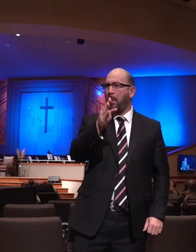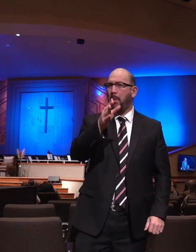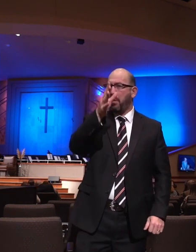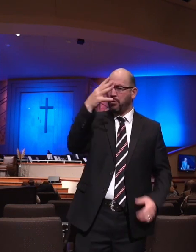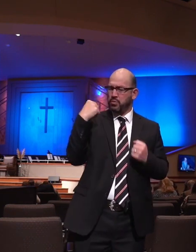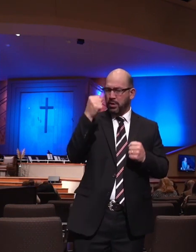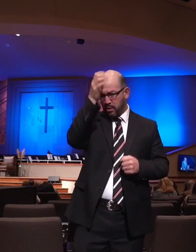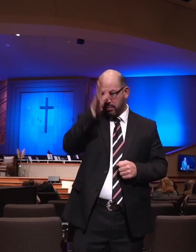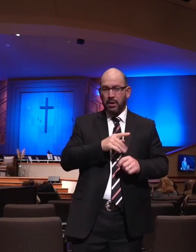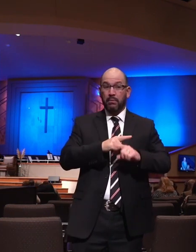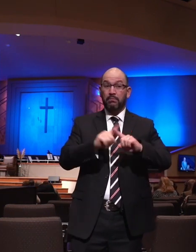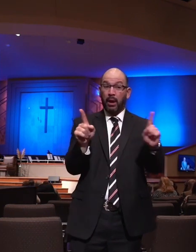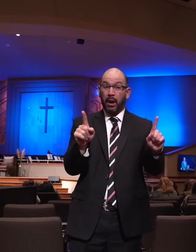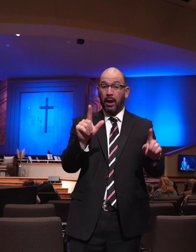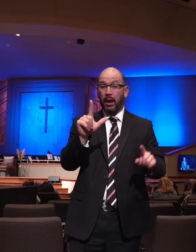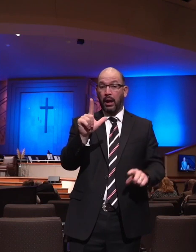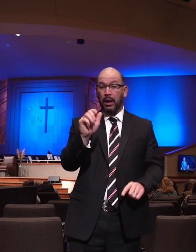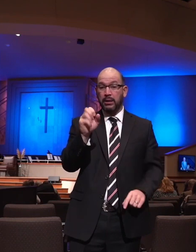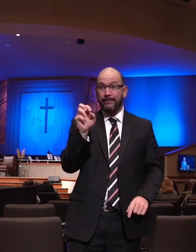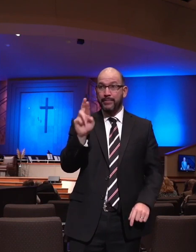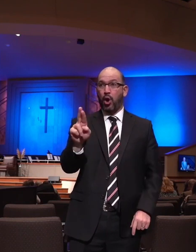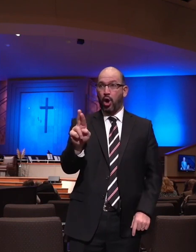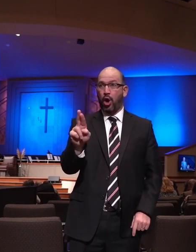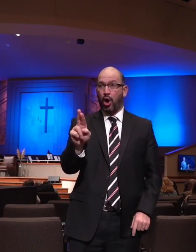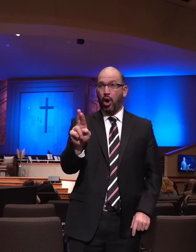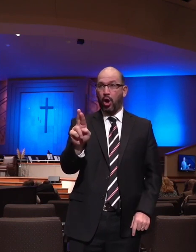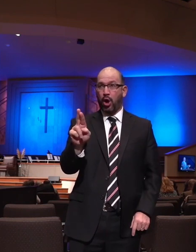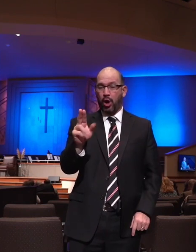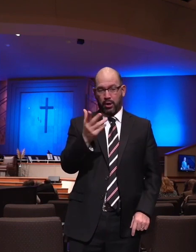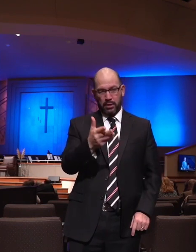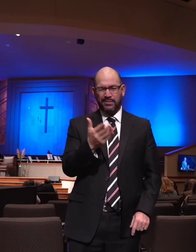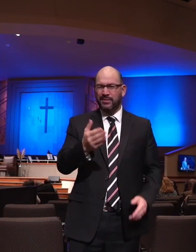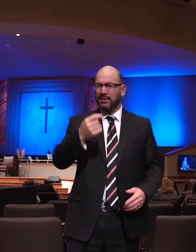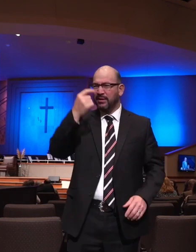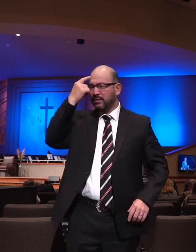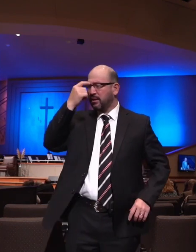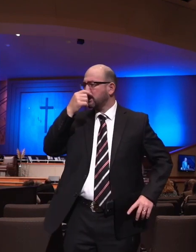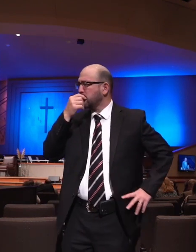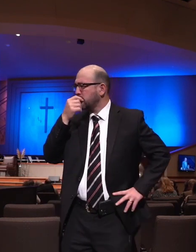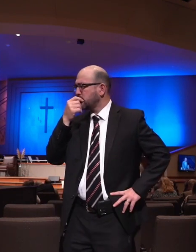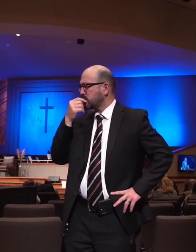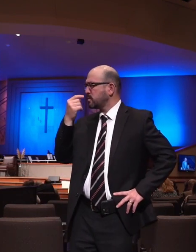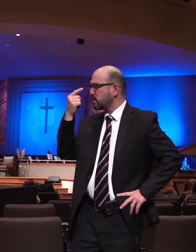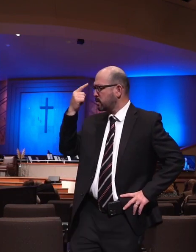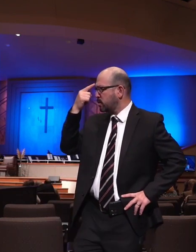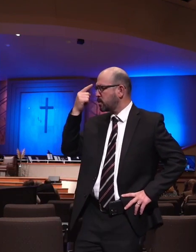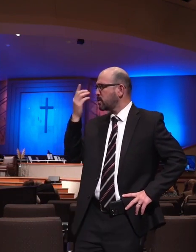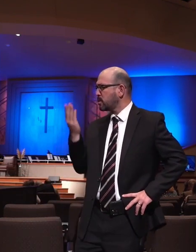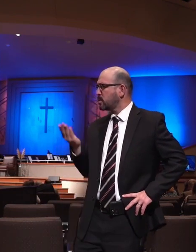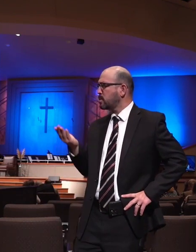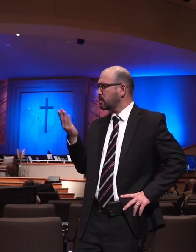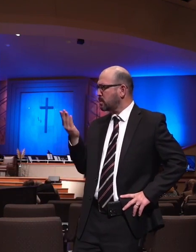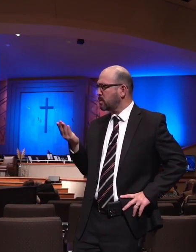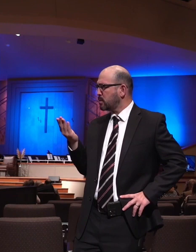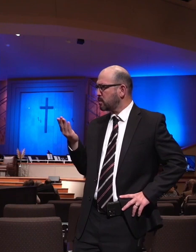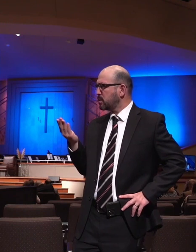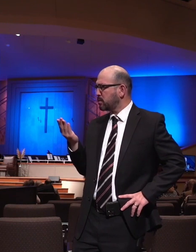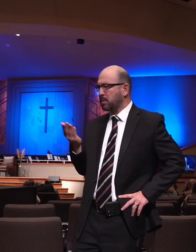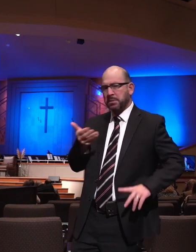but he was a leper so maybe your answer would be well I think the key to Naaman getting healed is Naaman